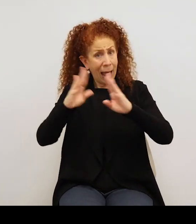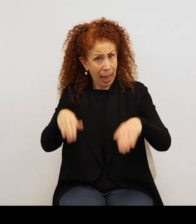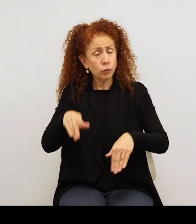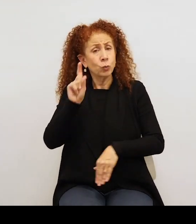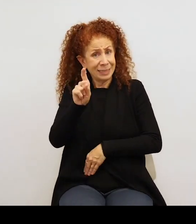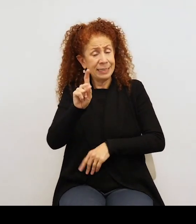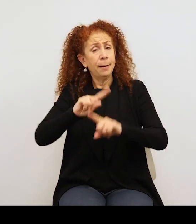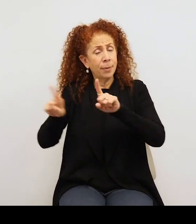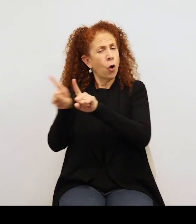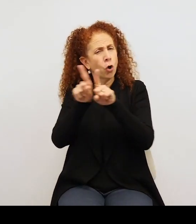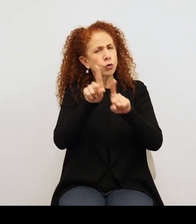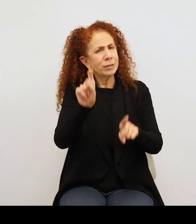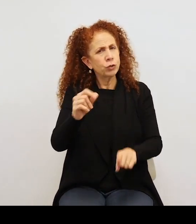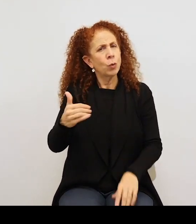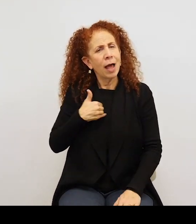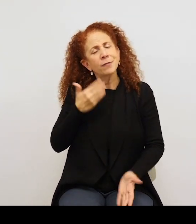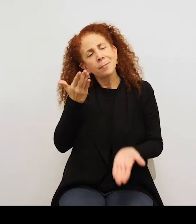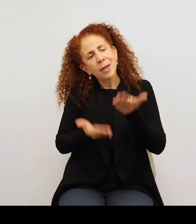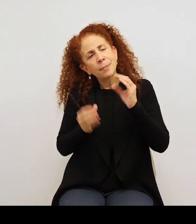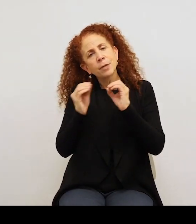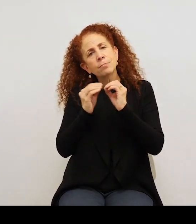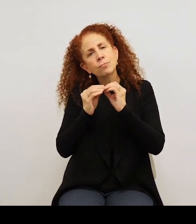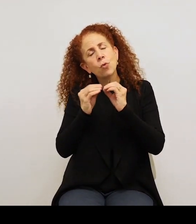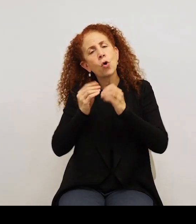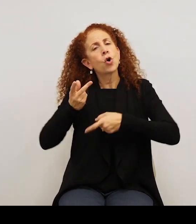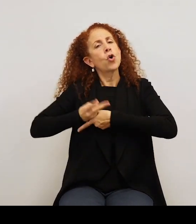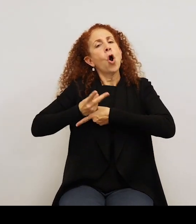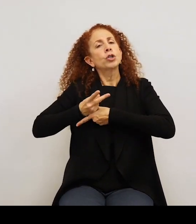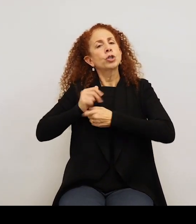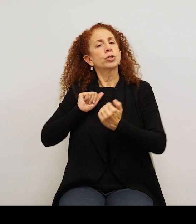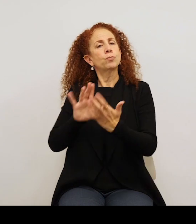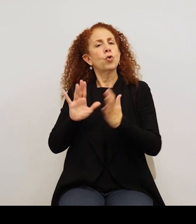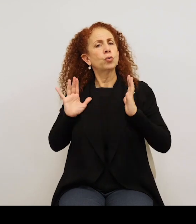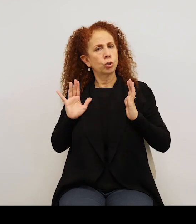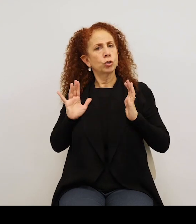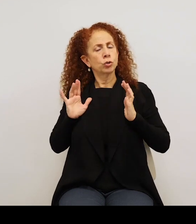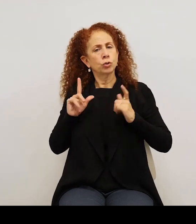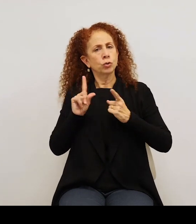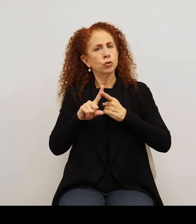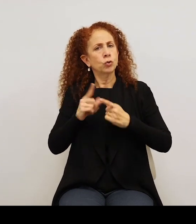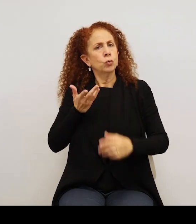but there needs to be maybe a more cautious approach to who